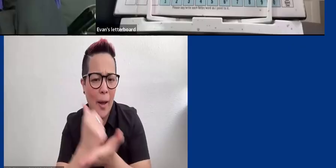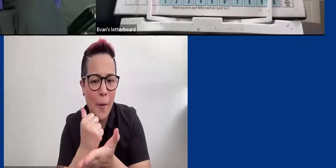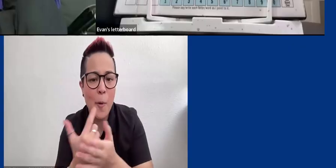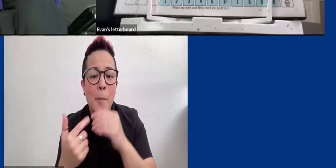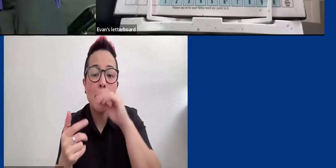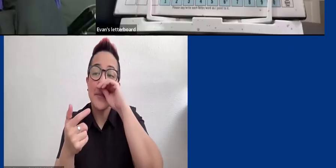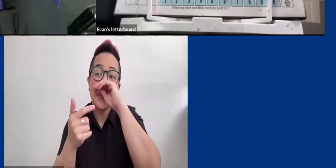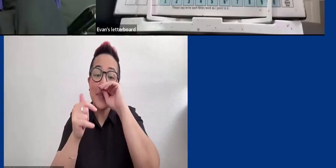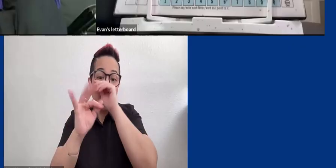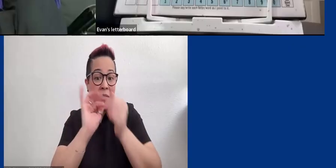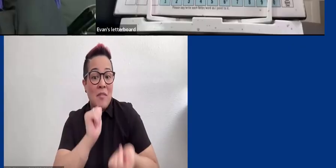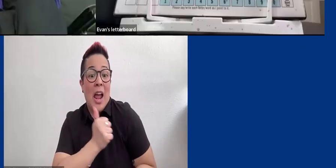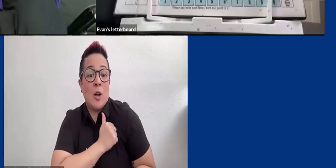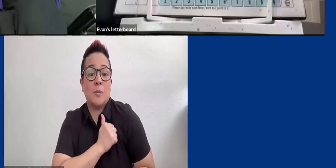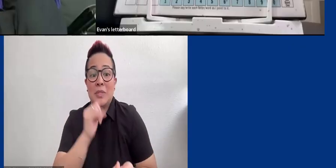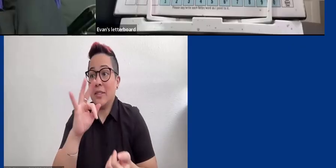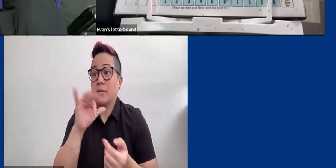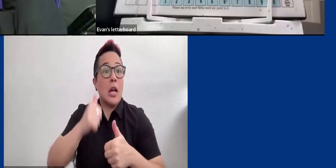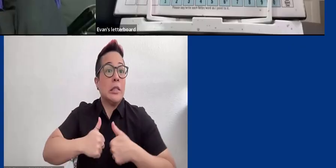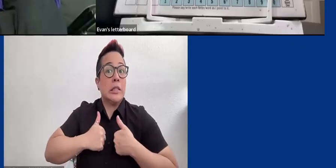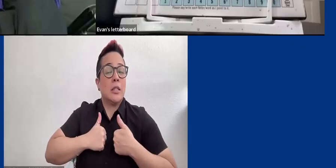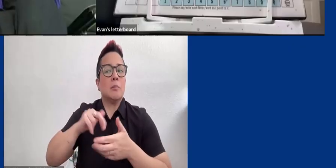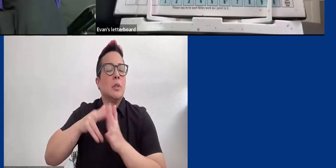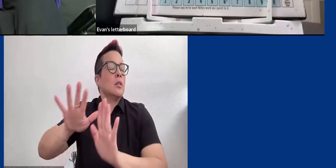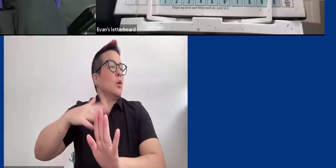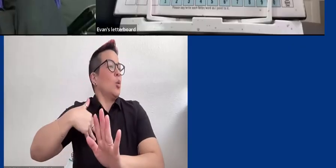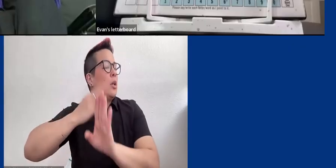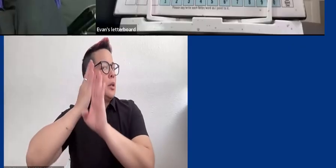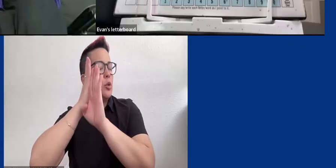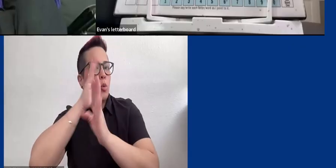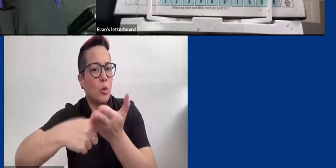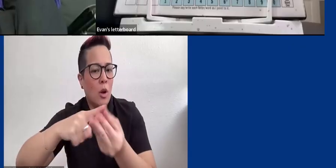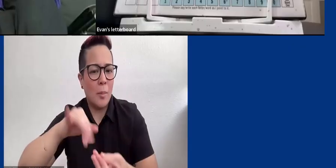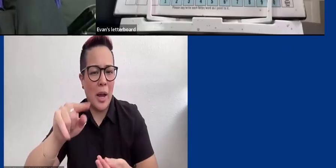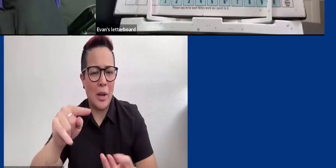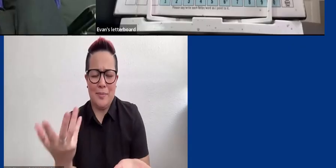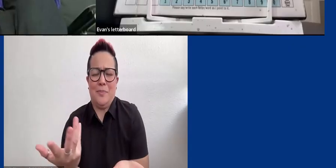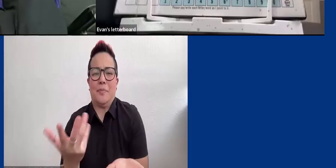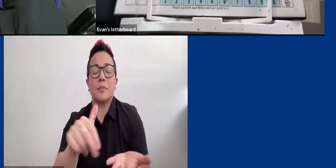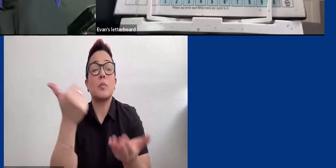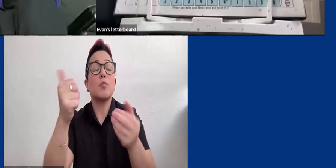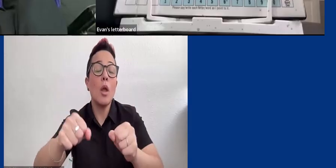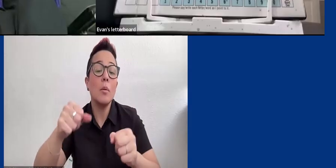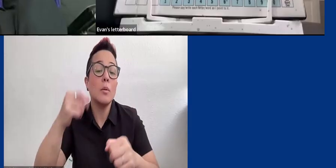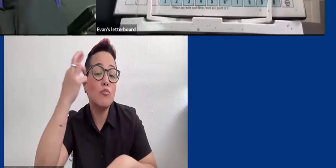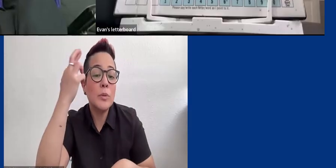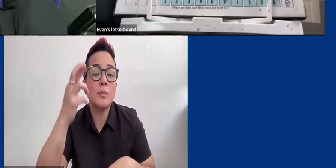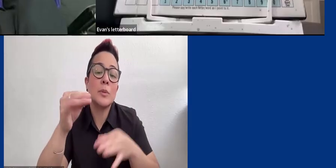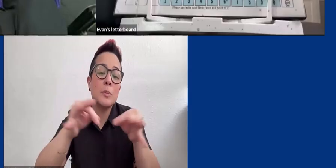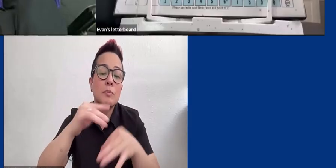Another possible explanation is that temporarily able-bodied people believe that people with disabilities